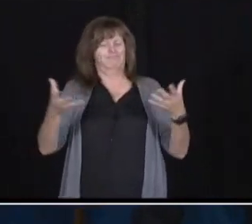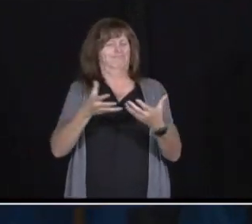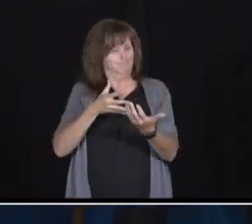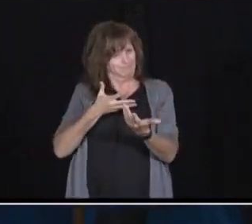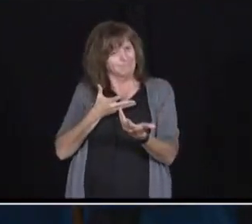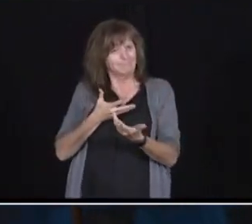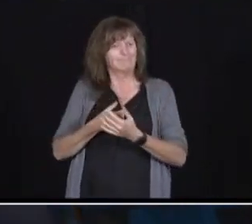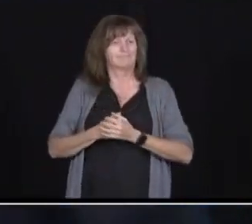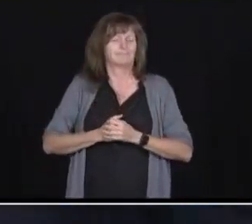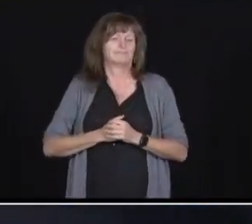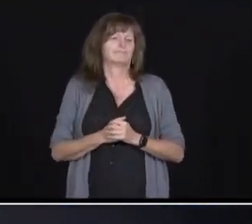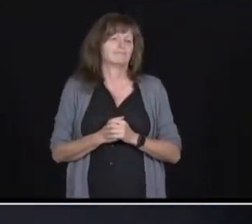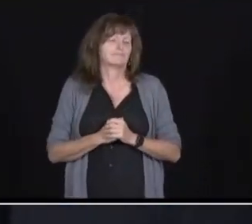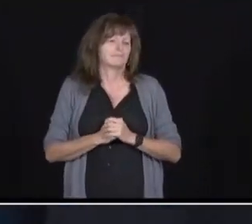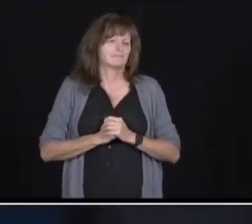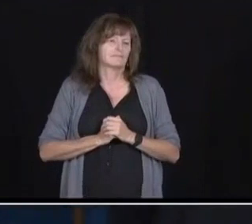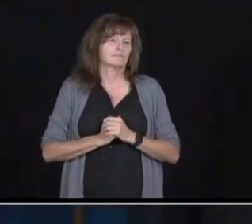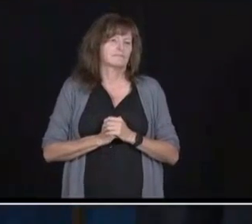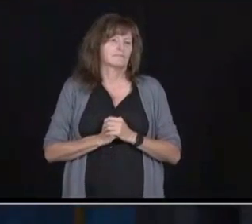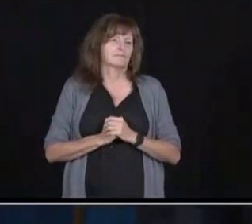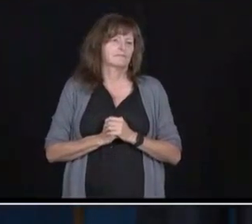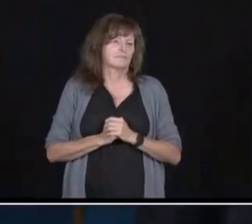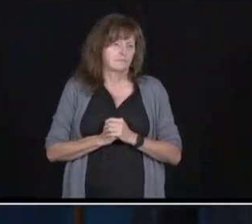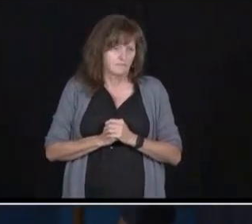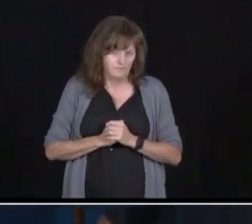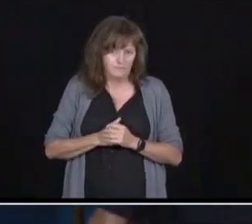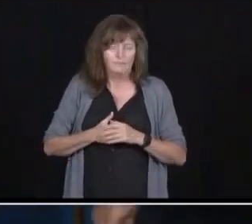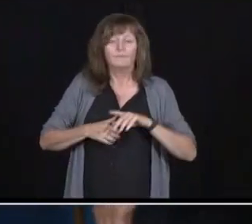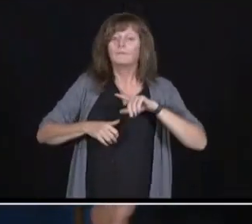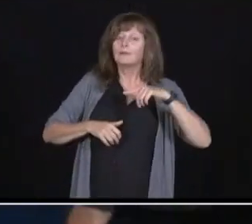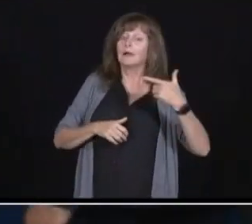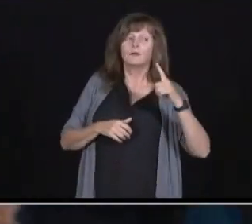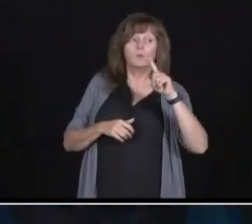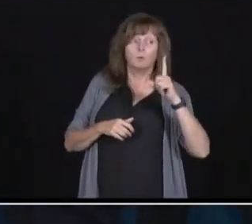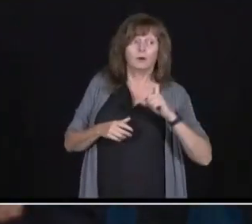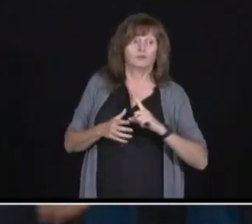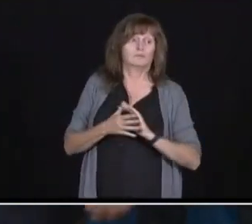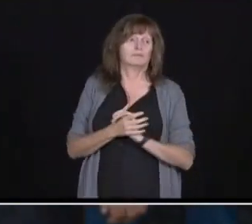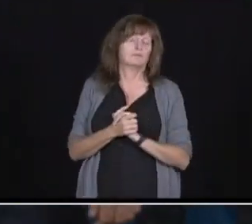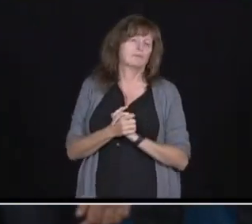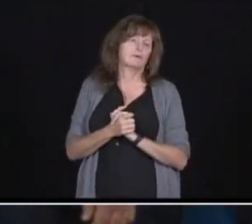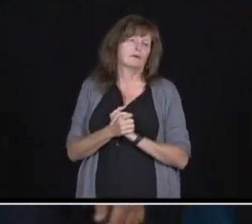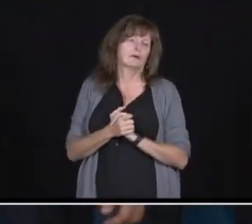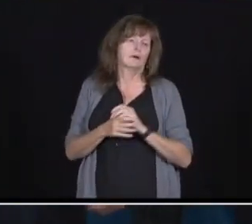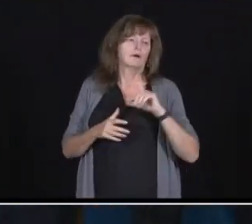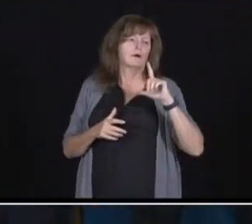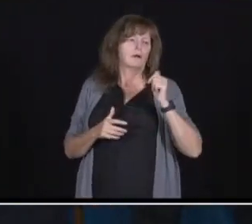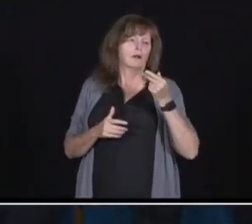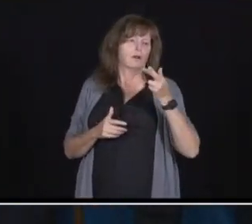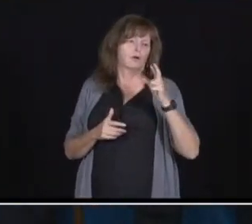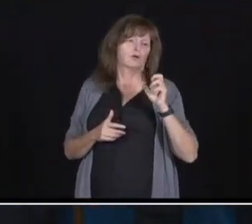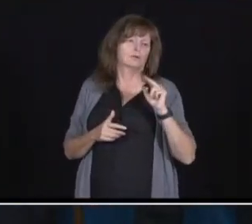of course is connected back to the health unit to their case contact management team, which is connected back to the MOH is in the local